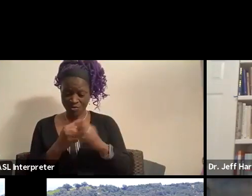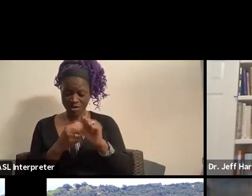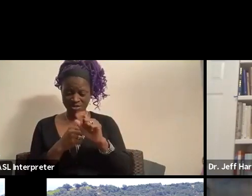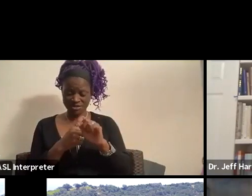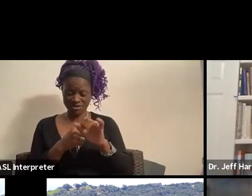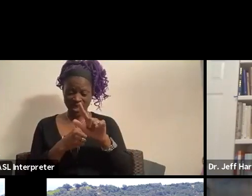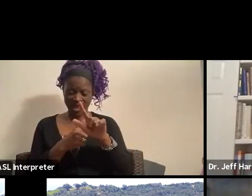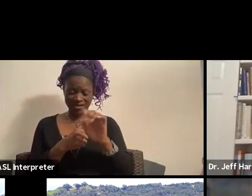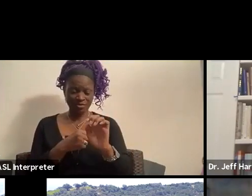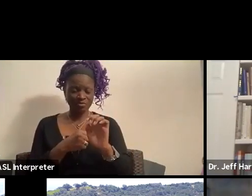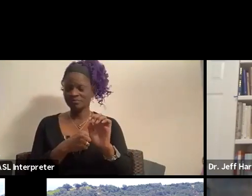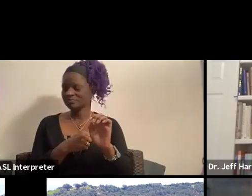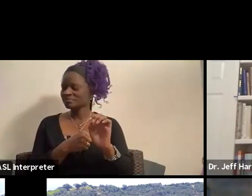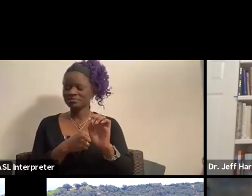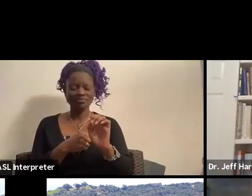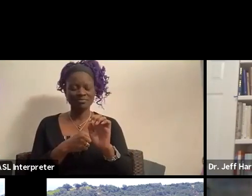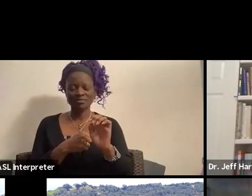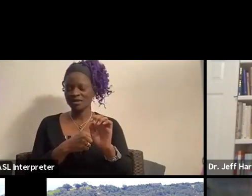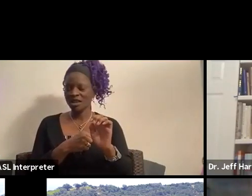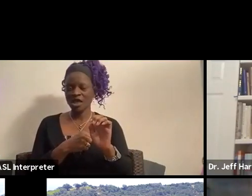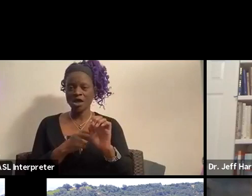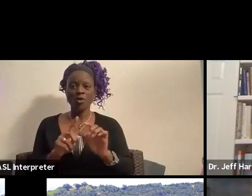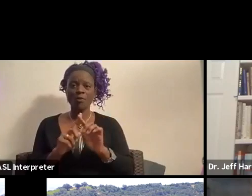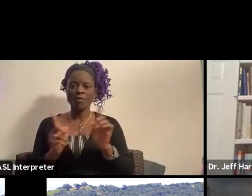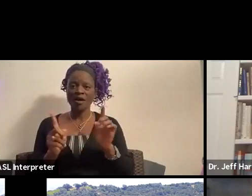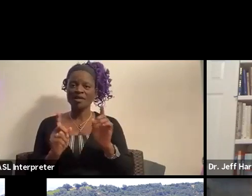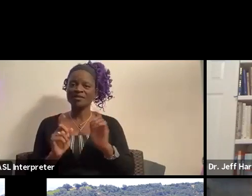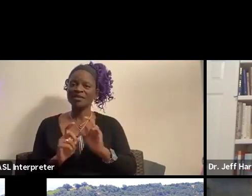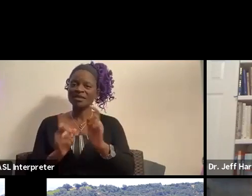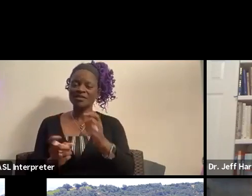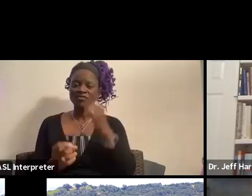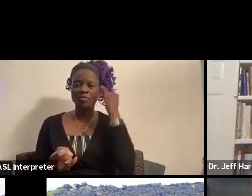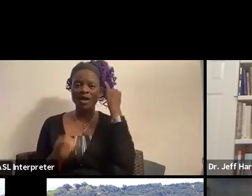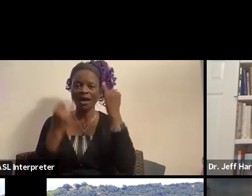some options for opening a secondary school and it would be more hybrid Paul it